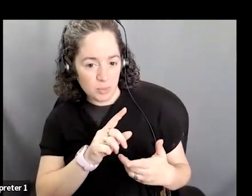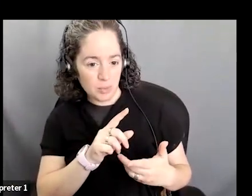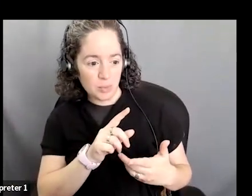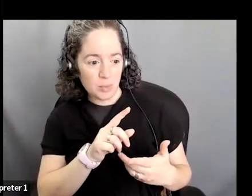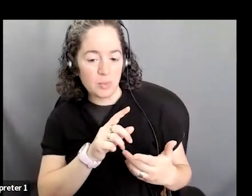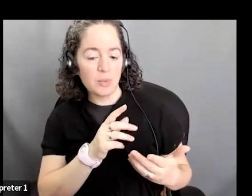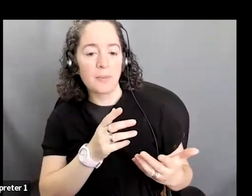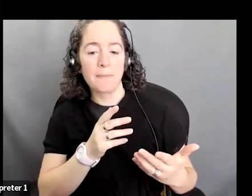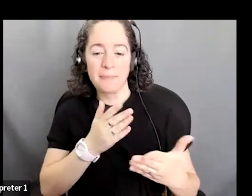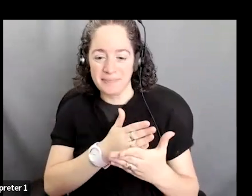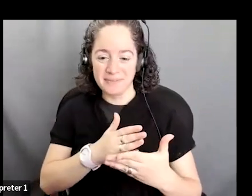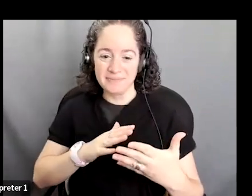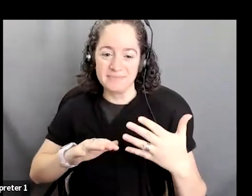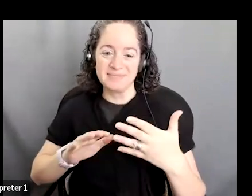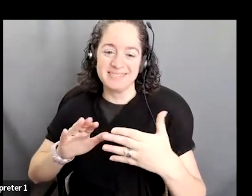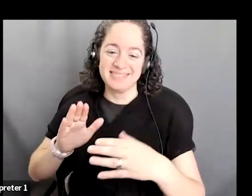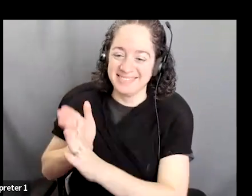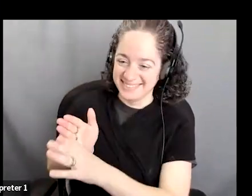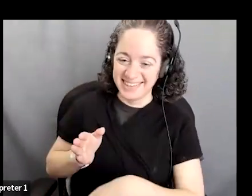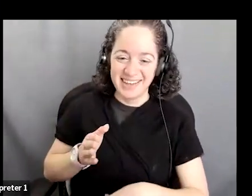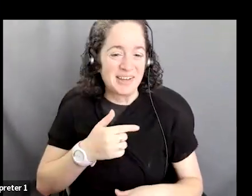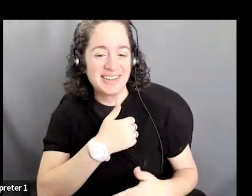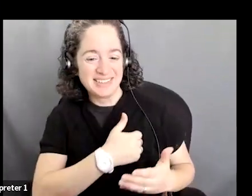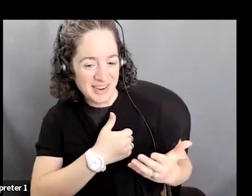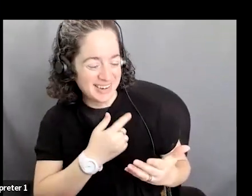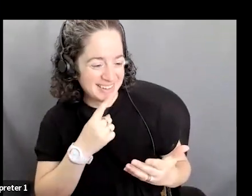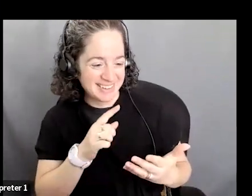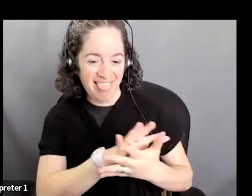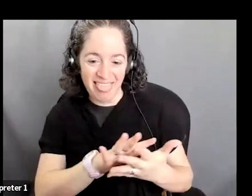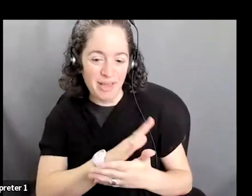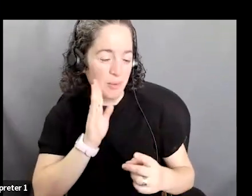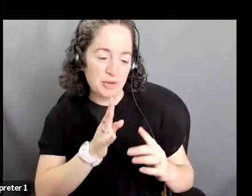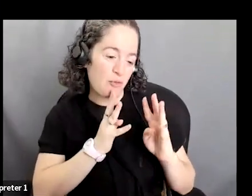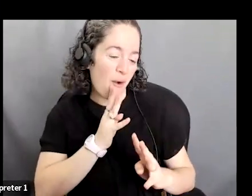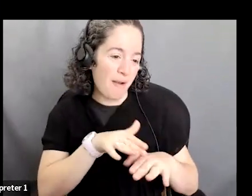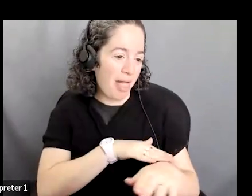When you set up your test for that-- We're just going to talk over each other.